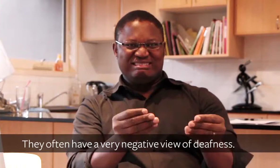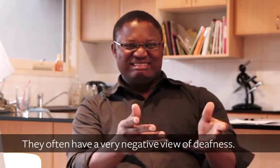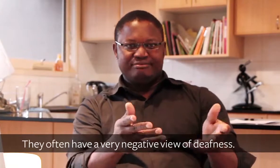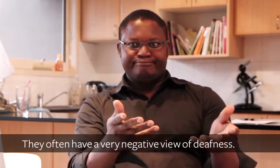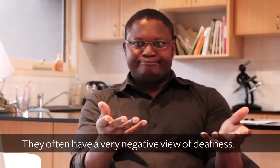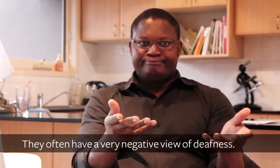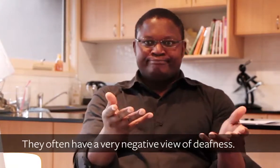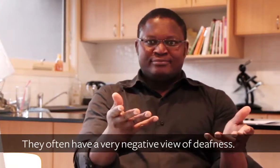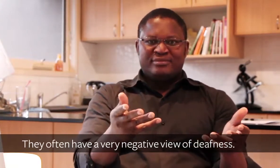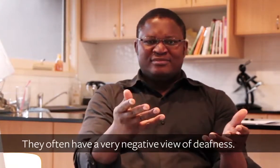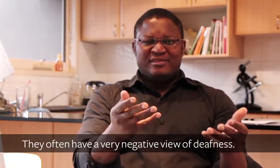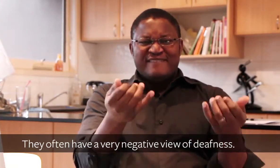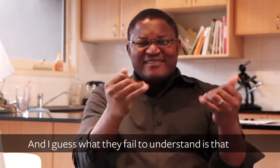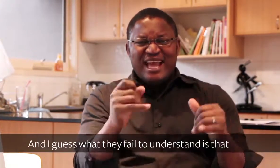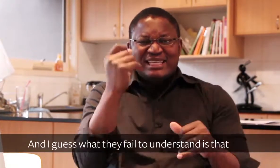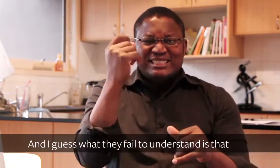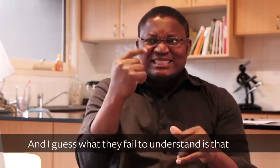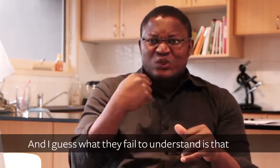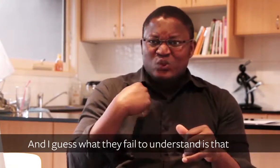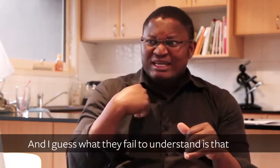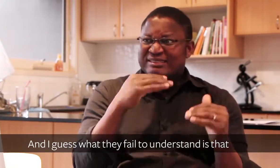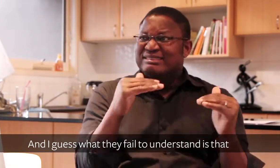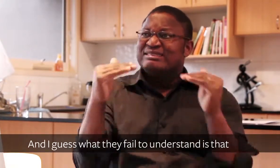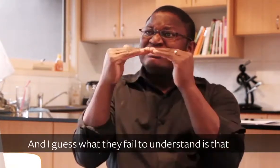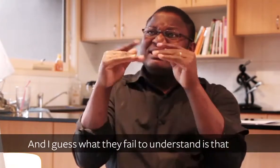a very negative view of deafness, and I guess what they fail to understand is